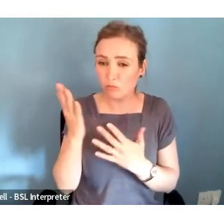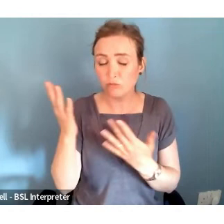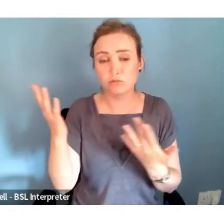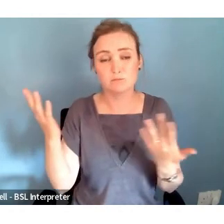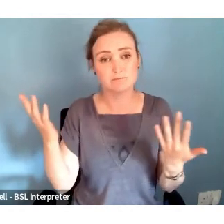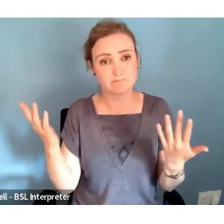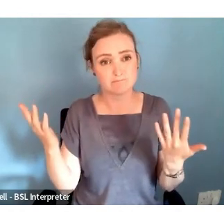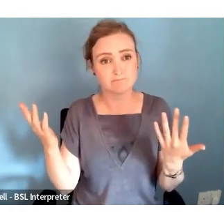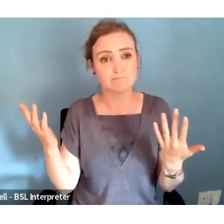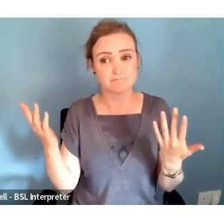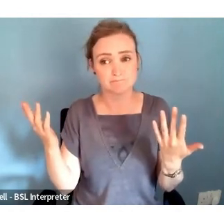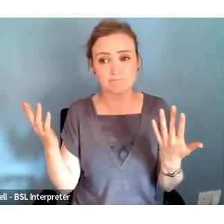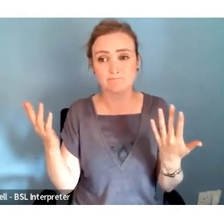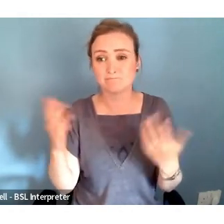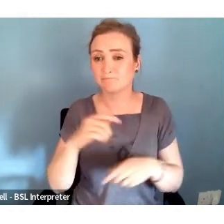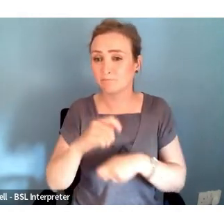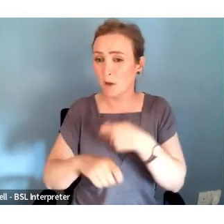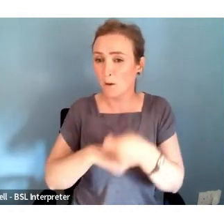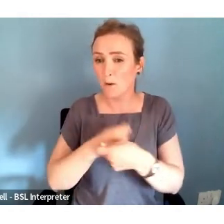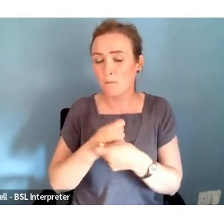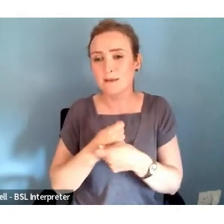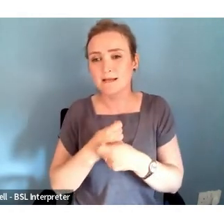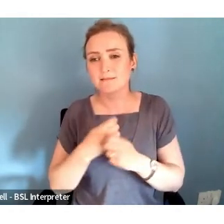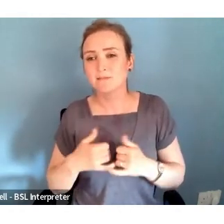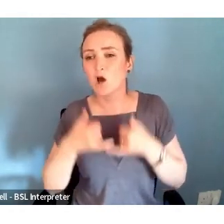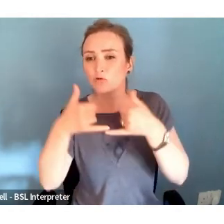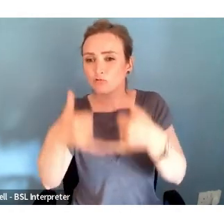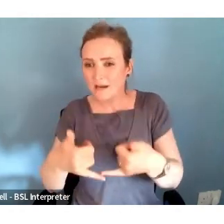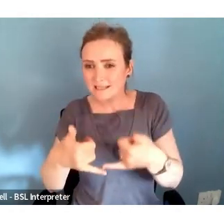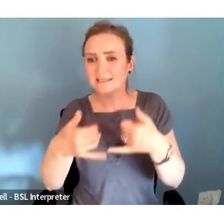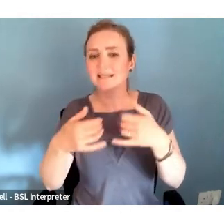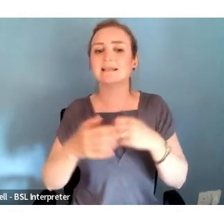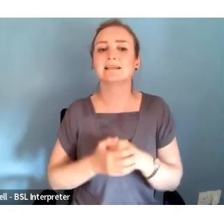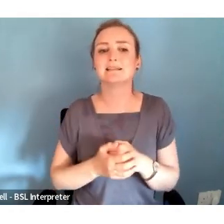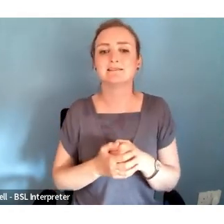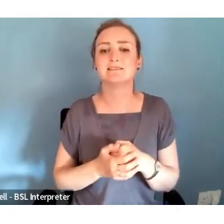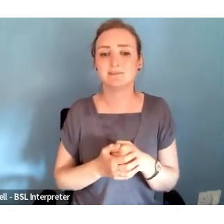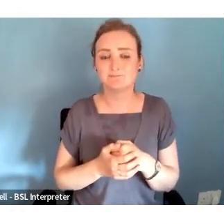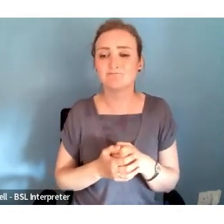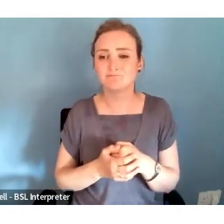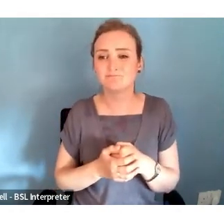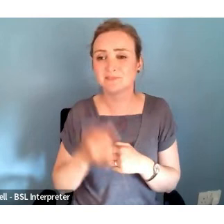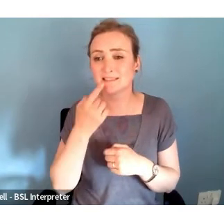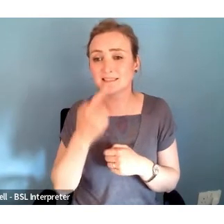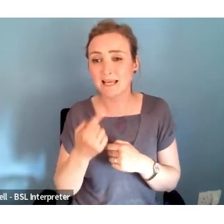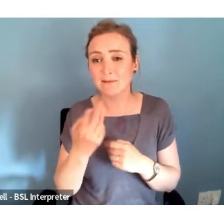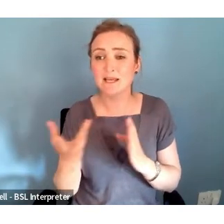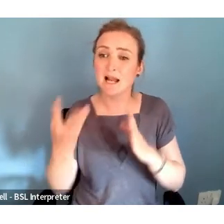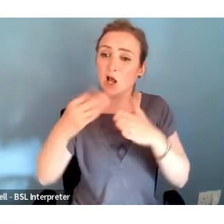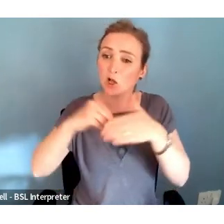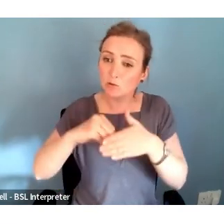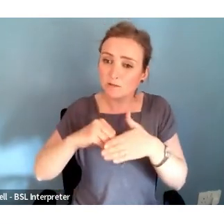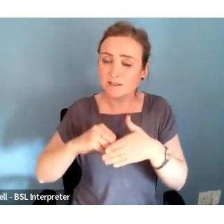accredited or getting recognition for being an inclusive employer of choice. One of them, for example,